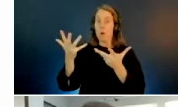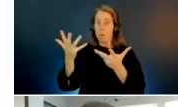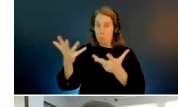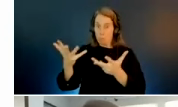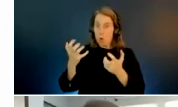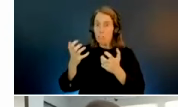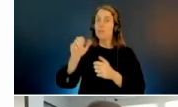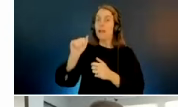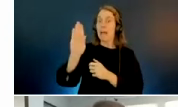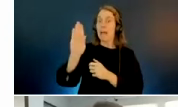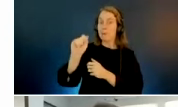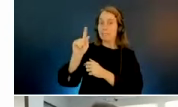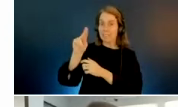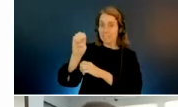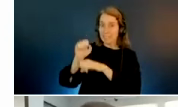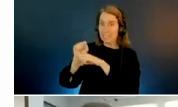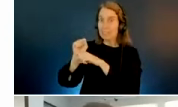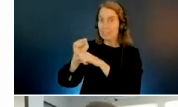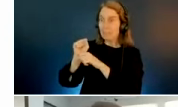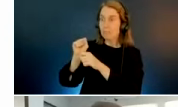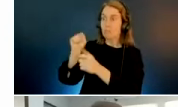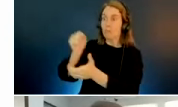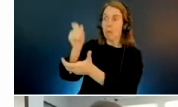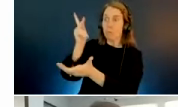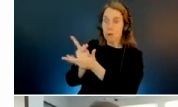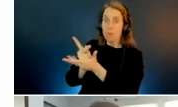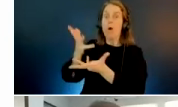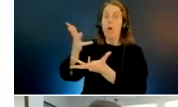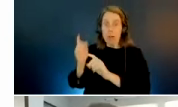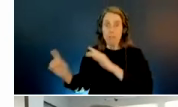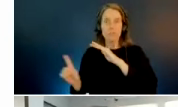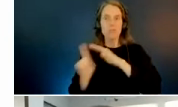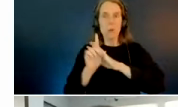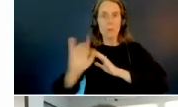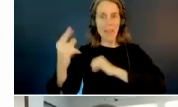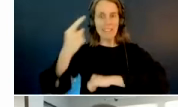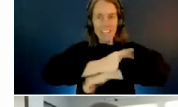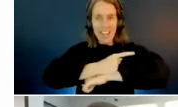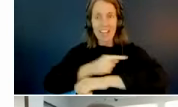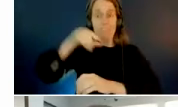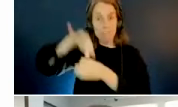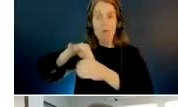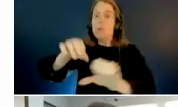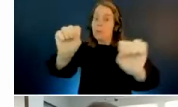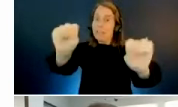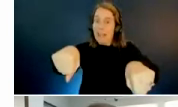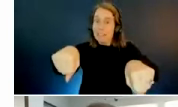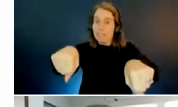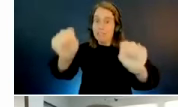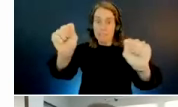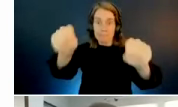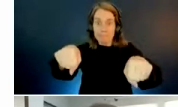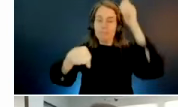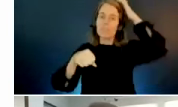um so just if you're concerned about um when that period starts where to go give us a call or give